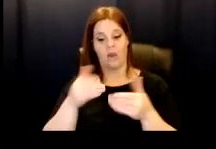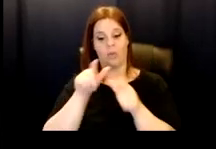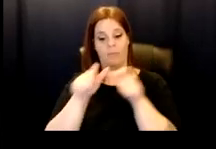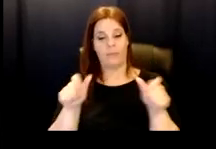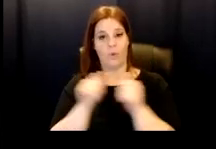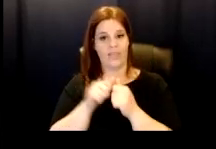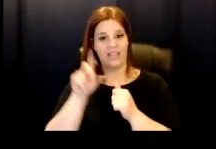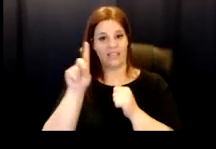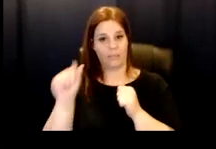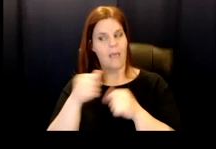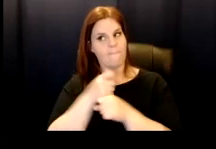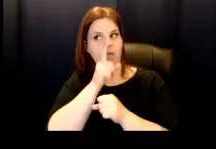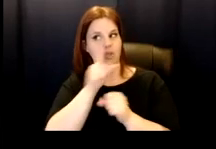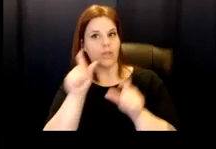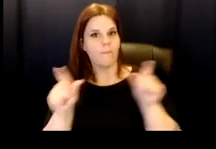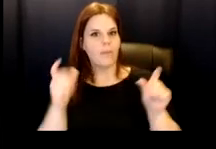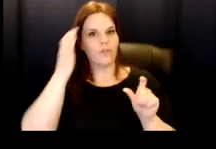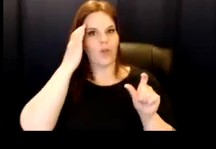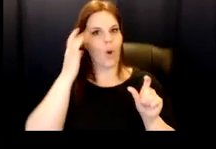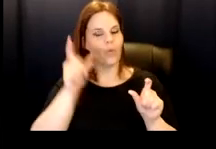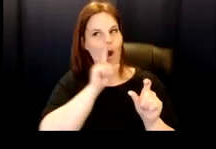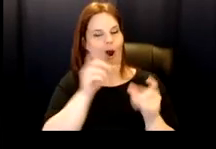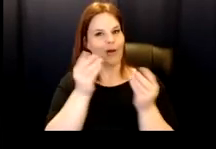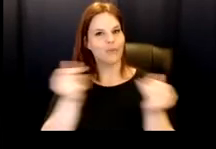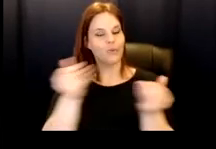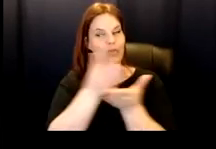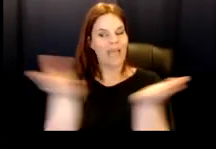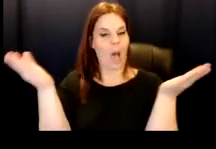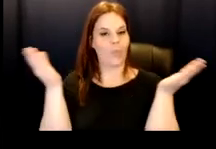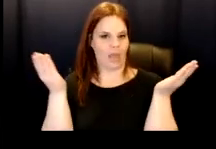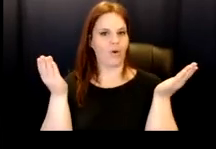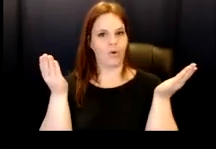that folks know that there are solutions out there. That this isn't necessarily a lost